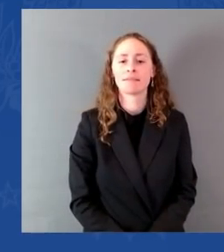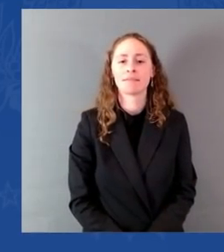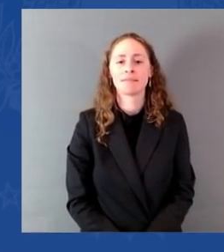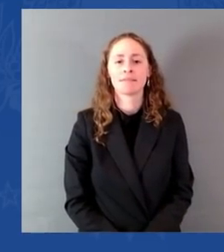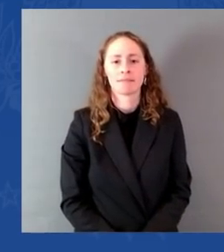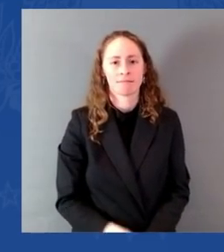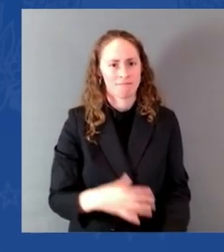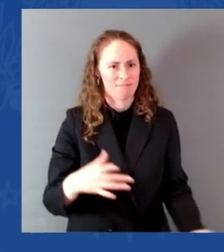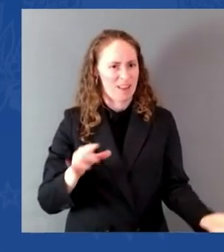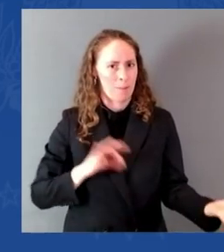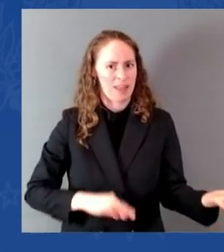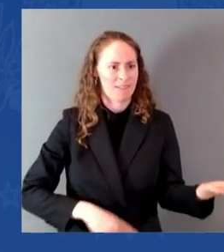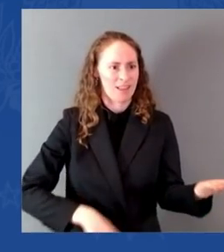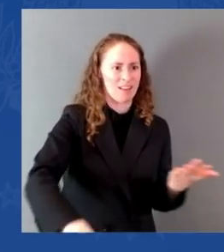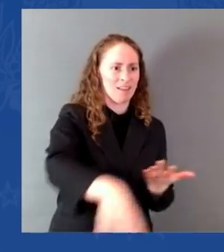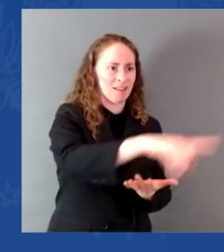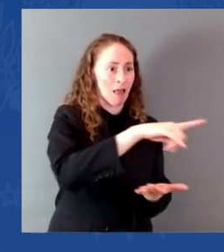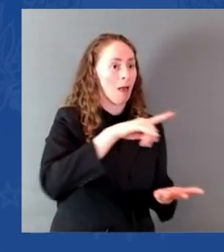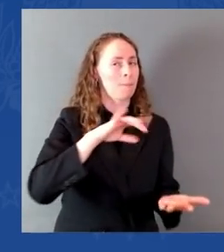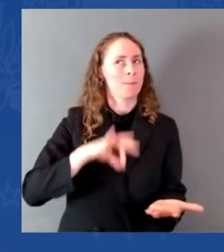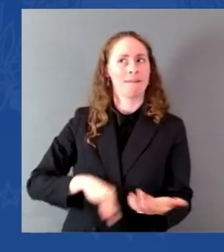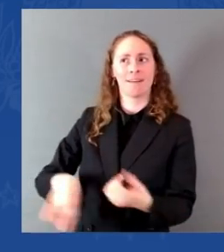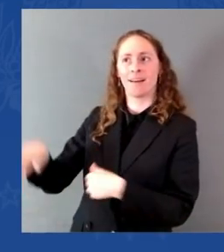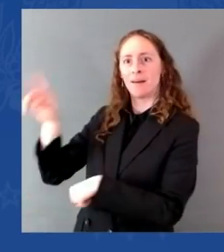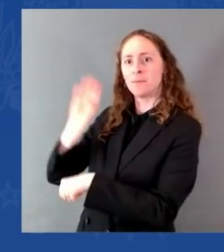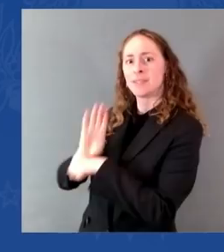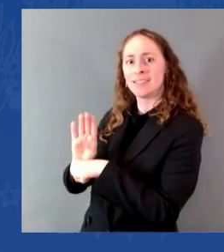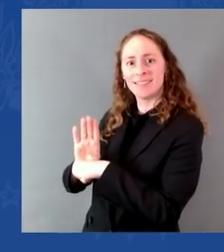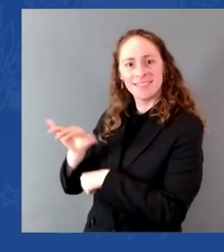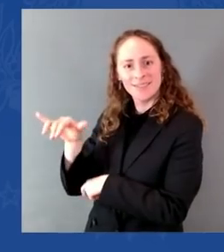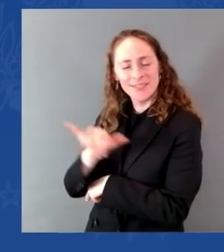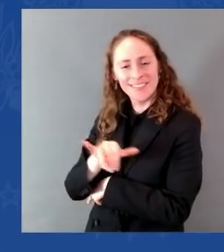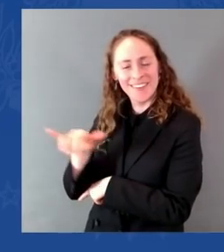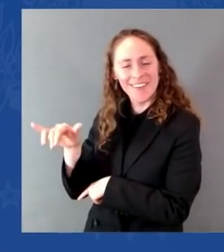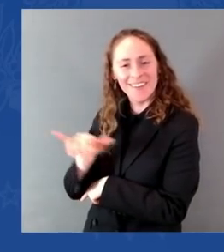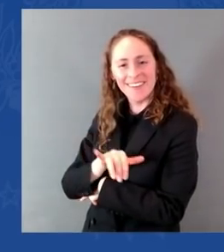or having that extra amount of money that they already have a great deal of?